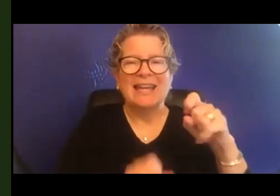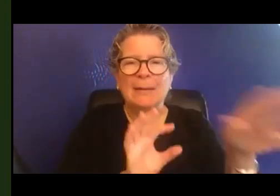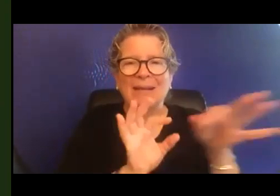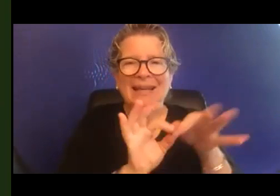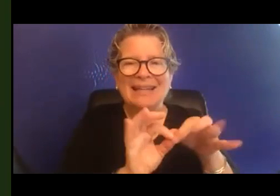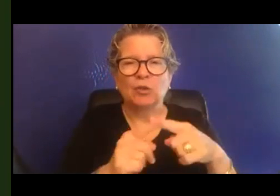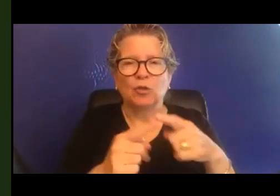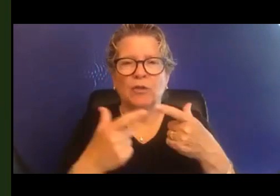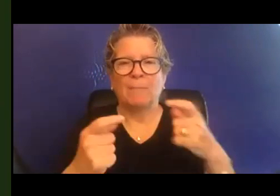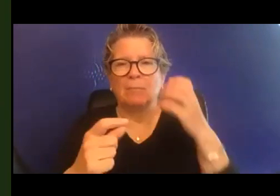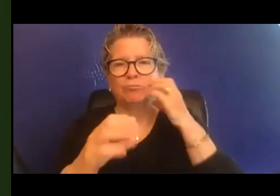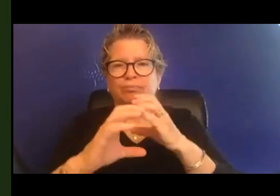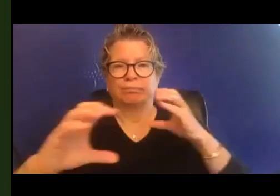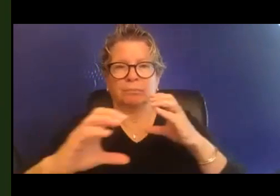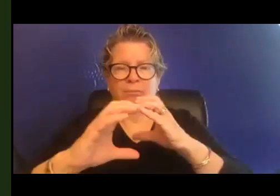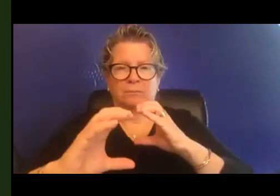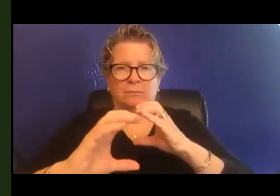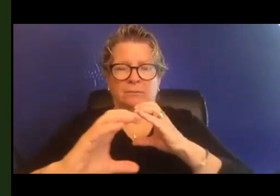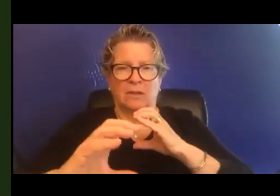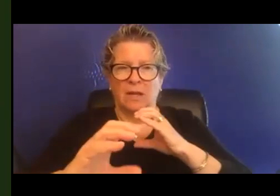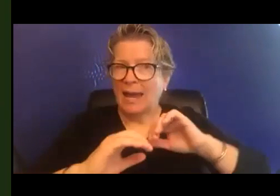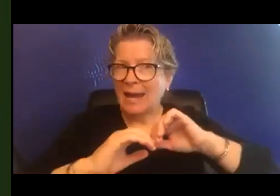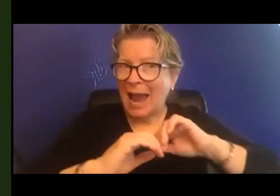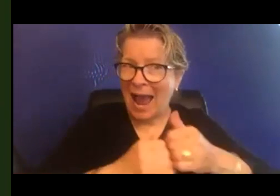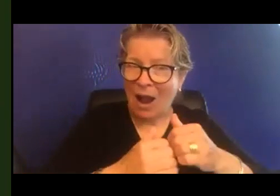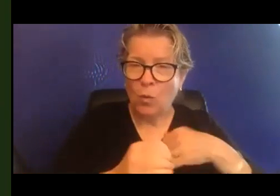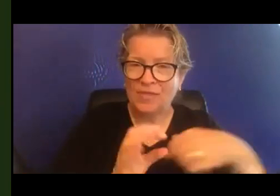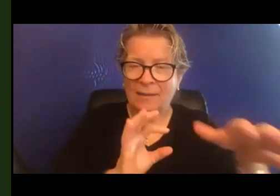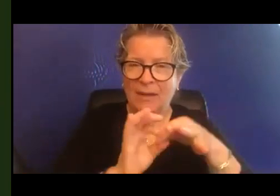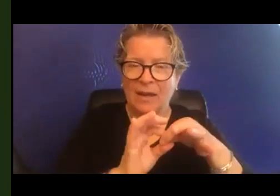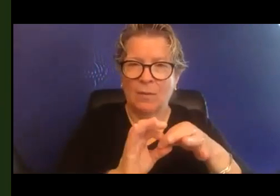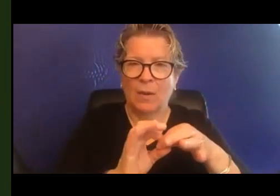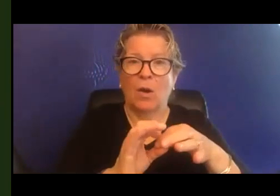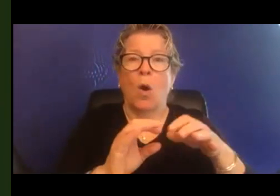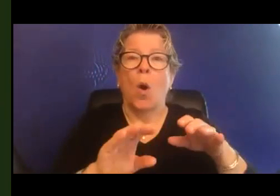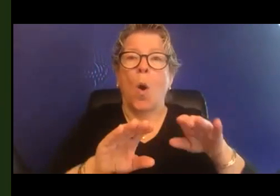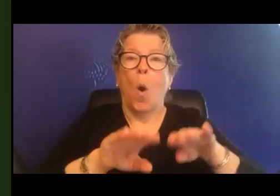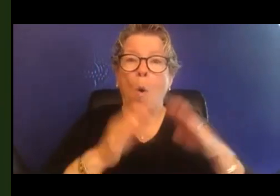to the local trunk sewers to the project and will they be constructed by open cut trenching or tunneling.